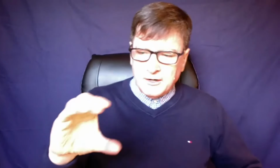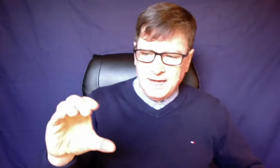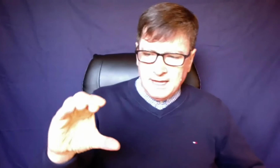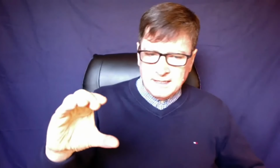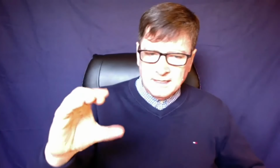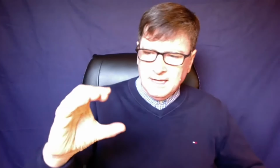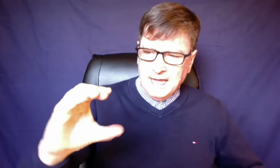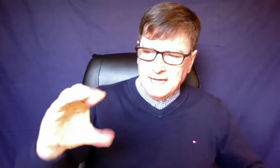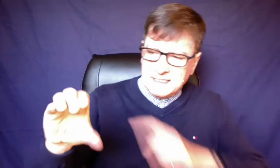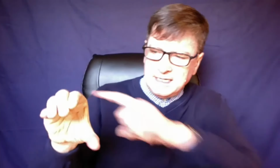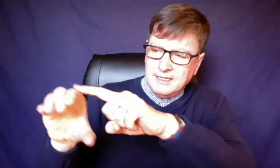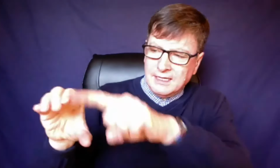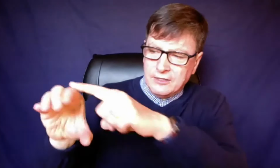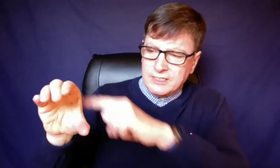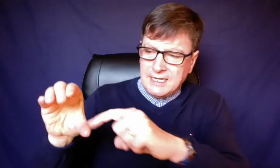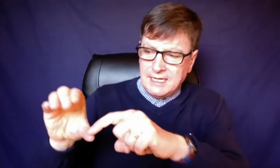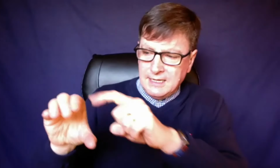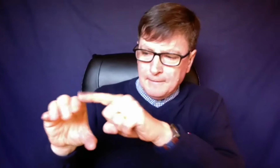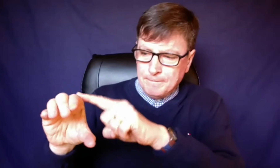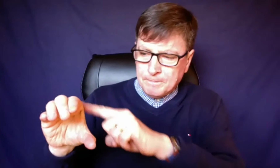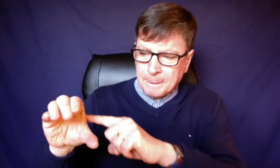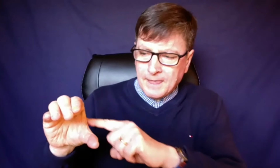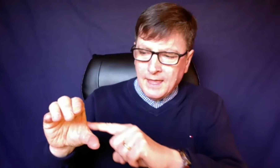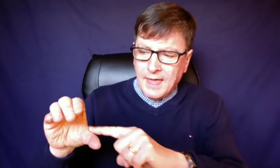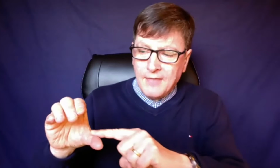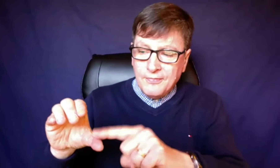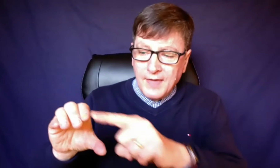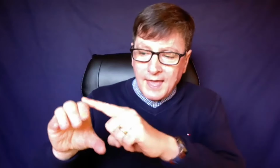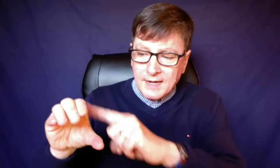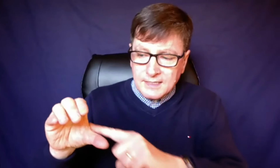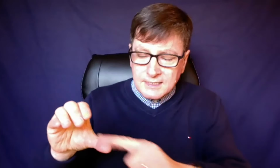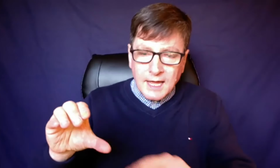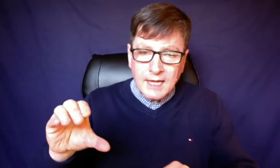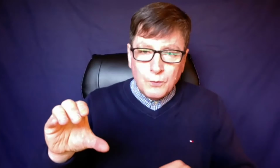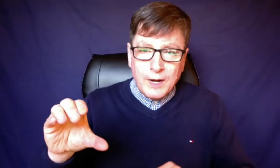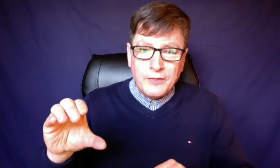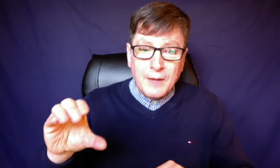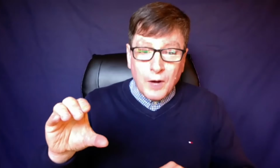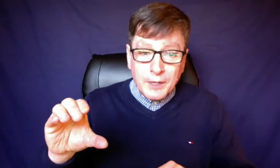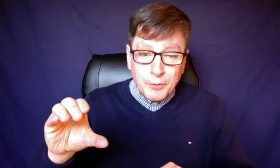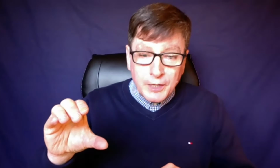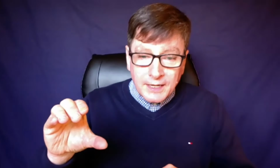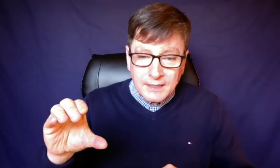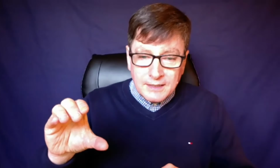commuter, but but the C is at the forehead to sign child can't see their